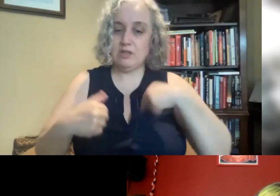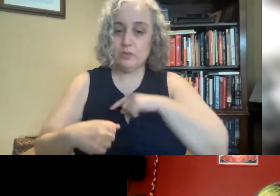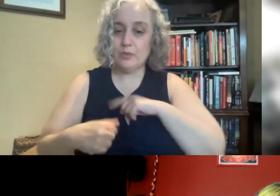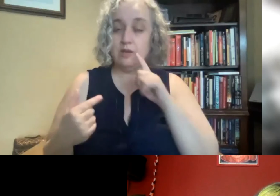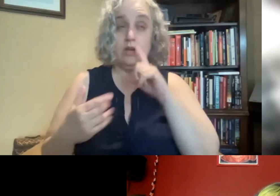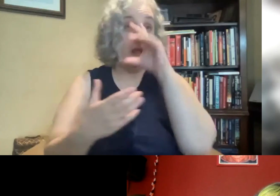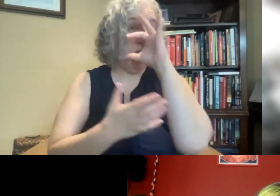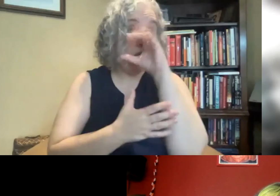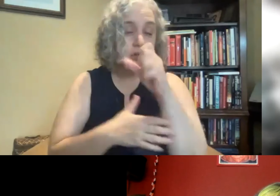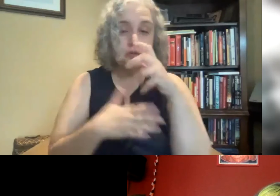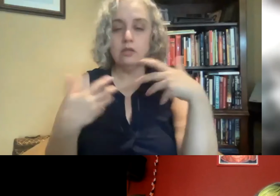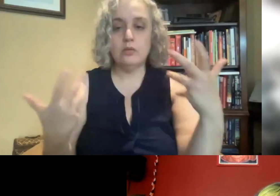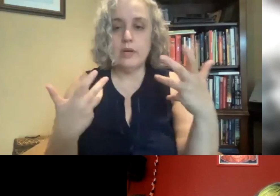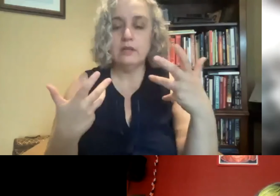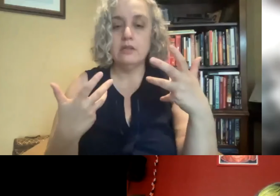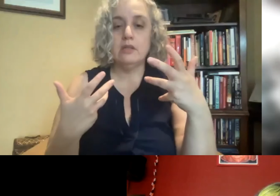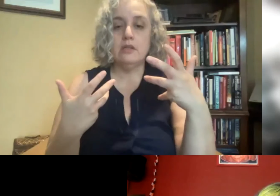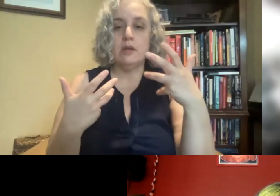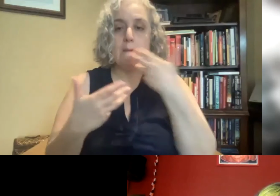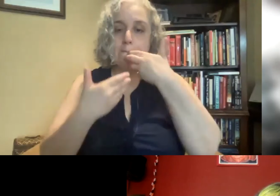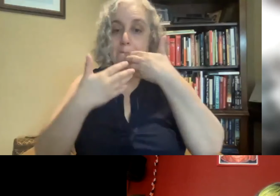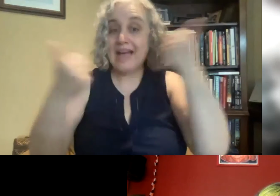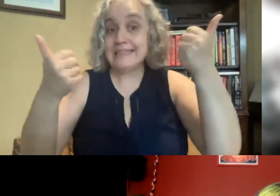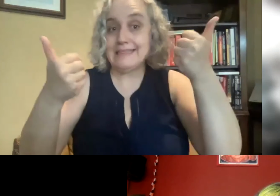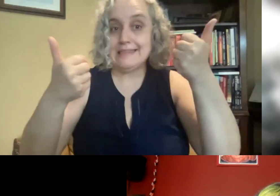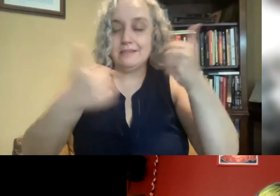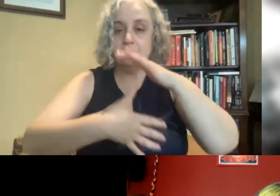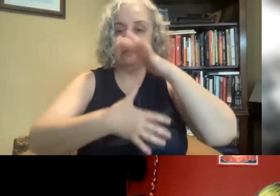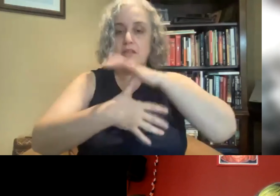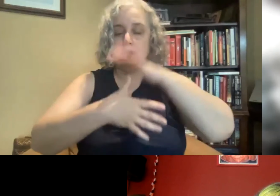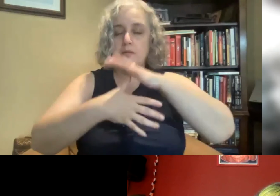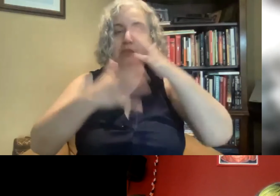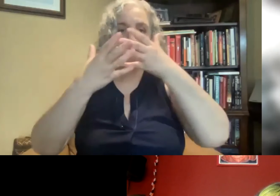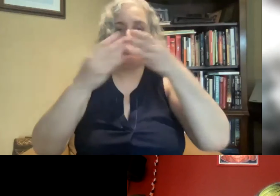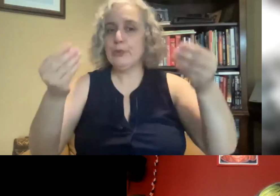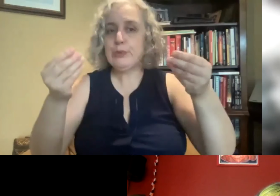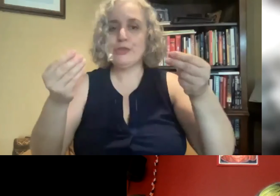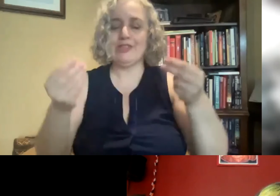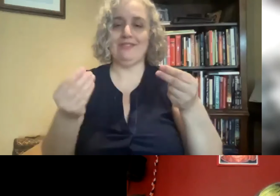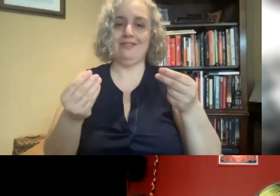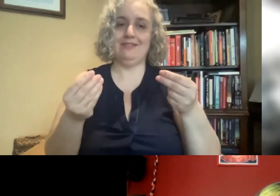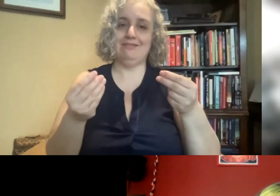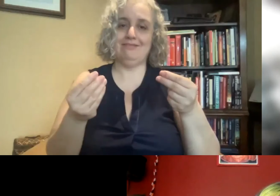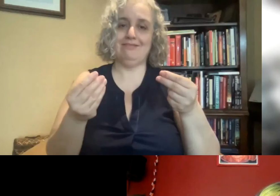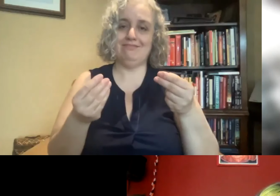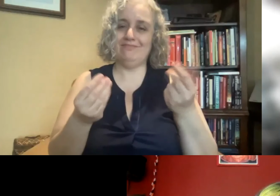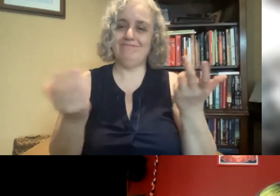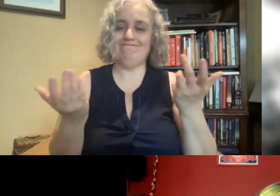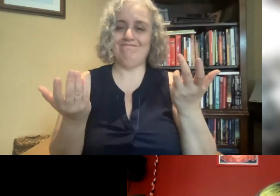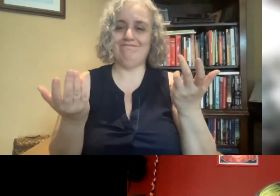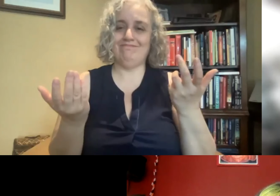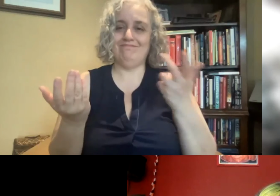this notion of winning best a solution affects both a terminus to